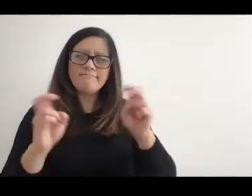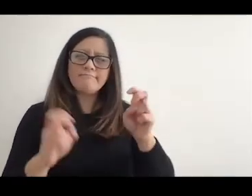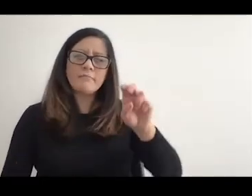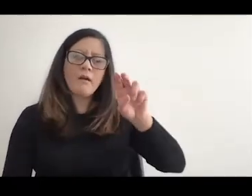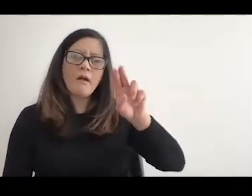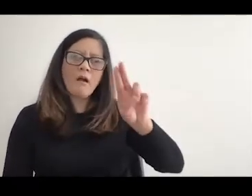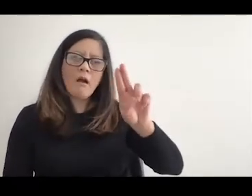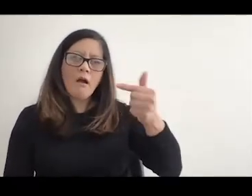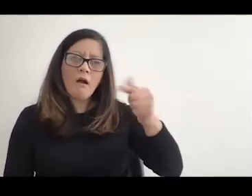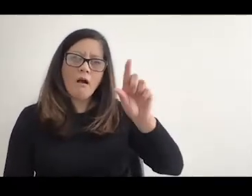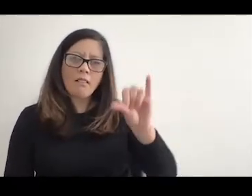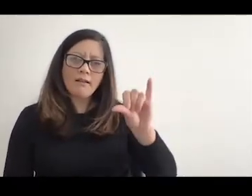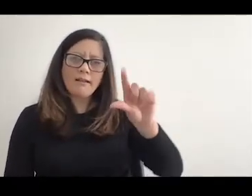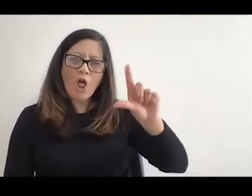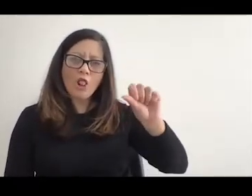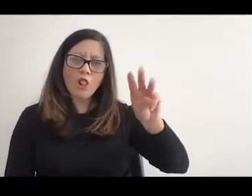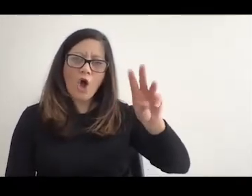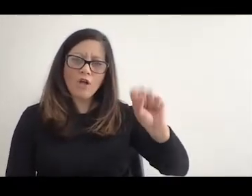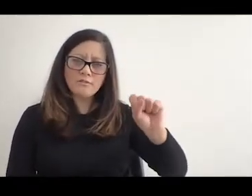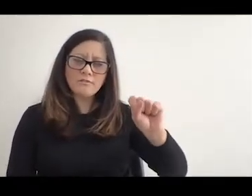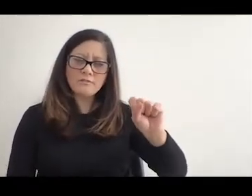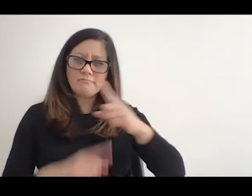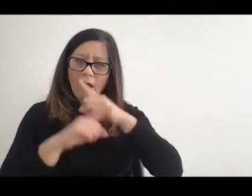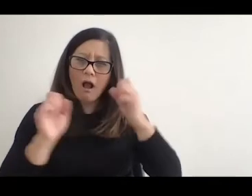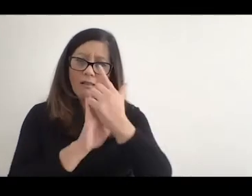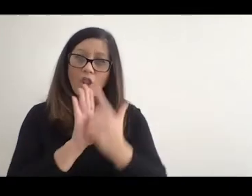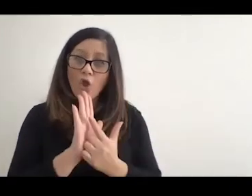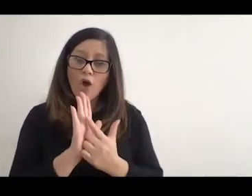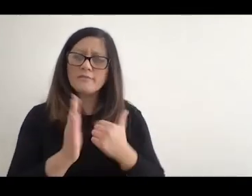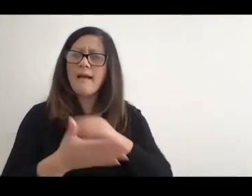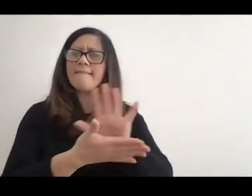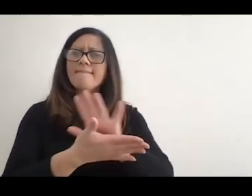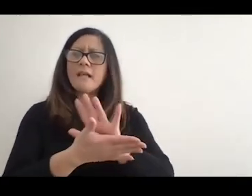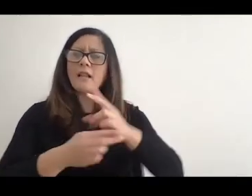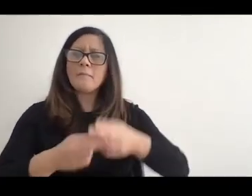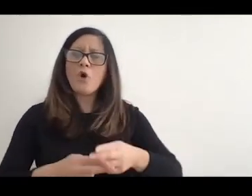There is a movie, a film. The music within.